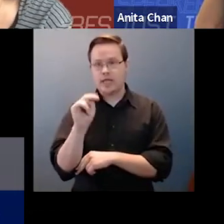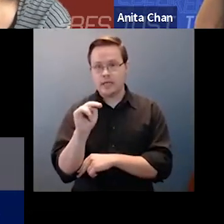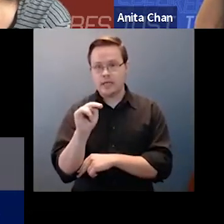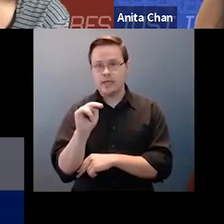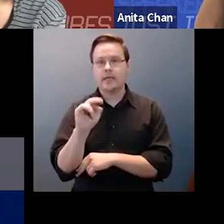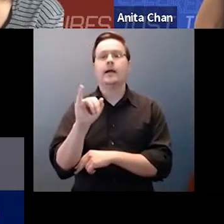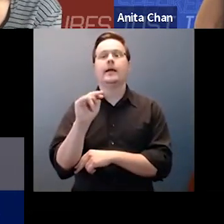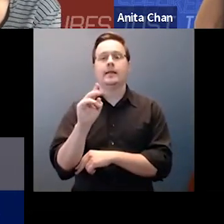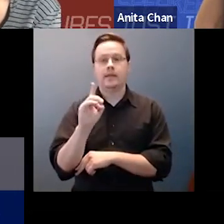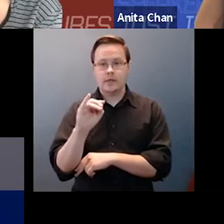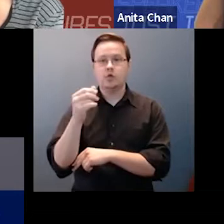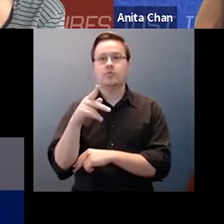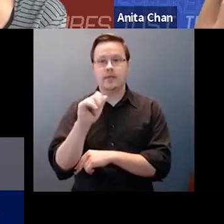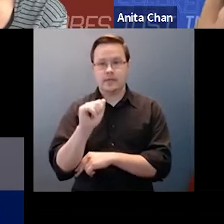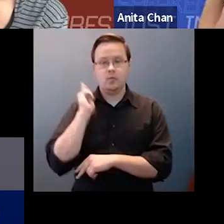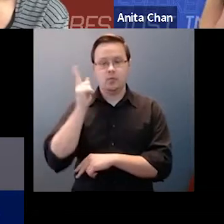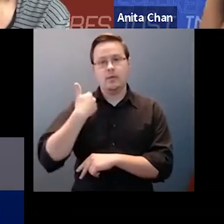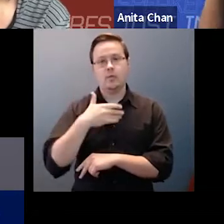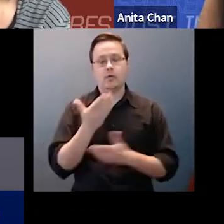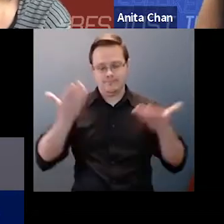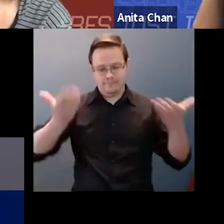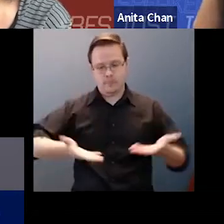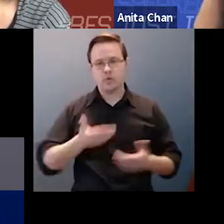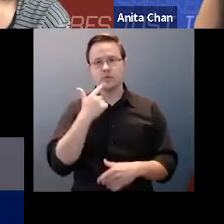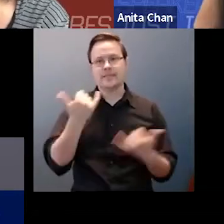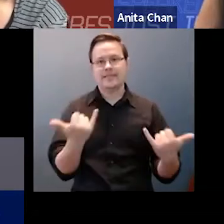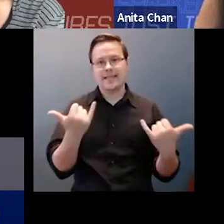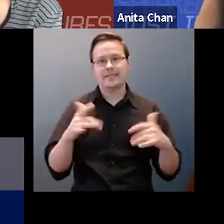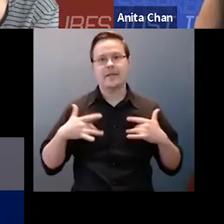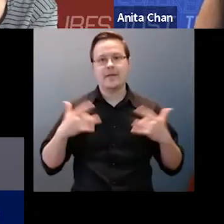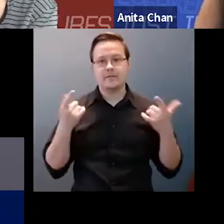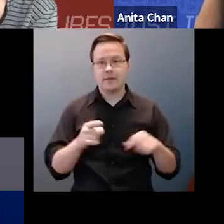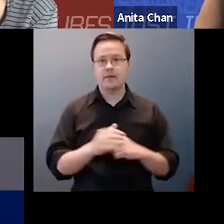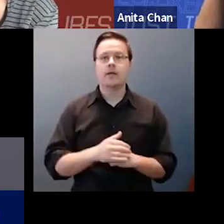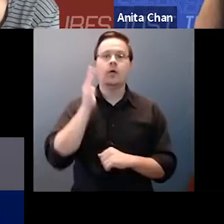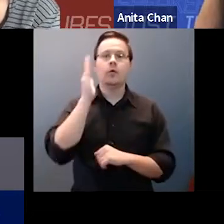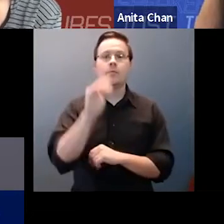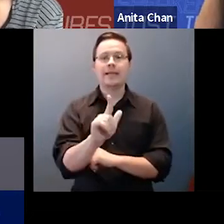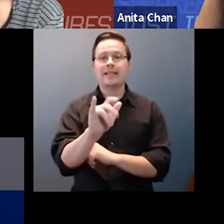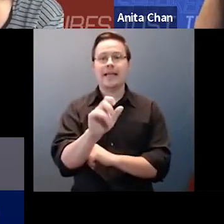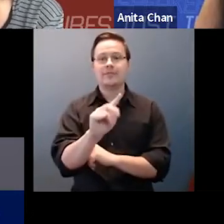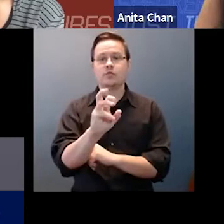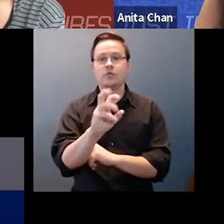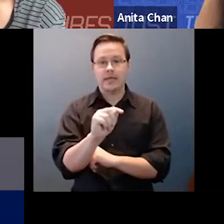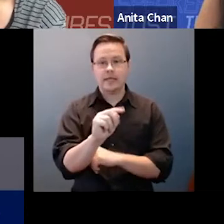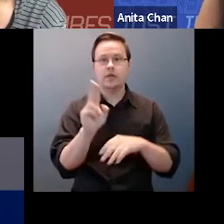We will be your host for today's event. We will be live tweeting today's event using the hashtag, just infrastructures with a capital